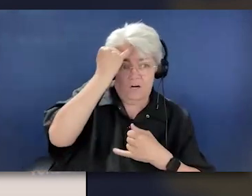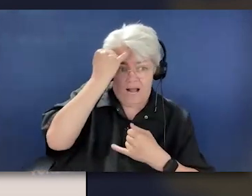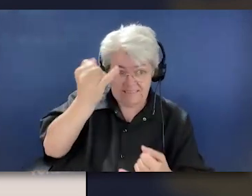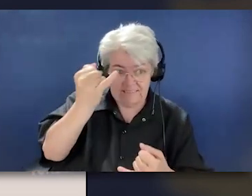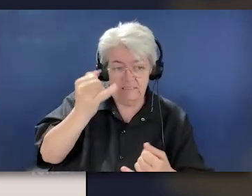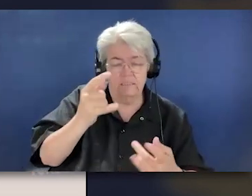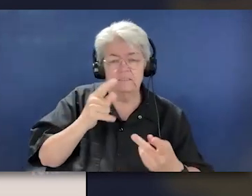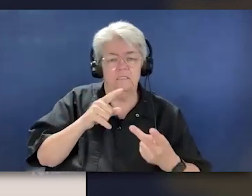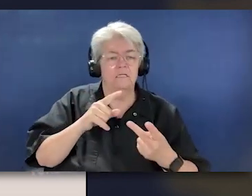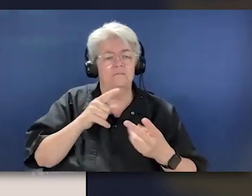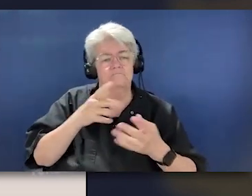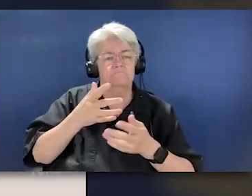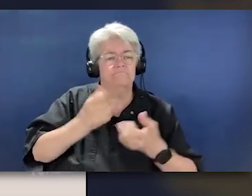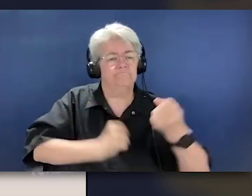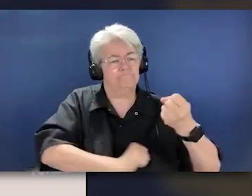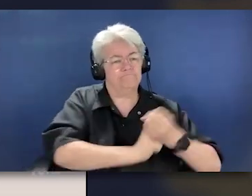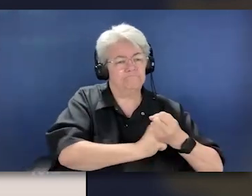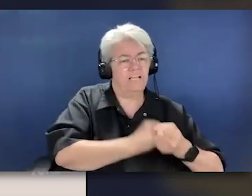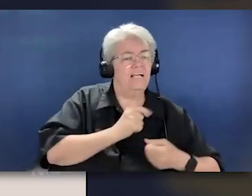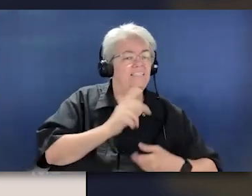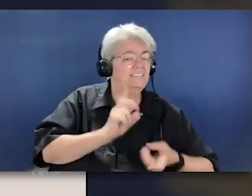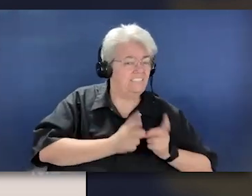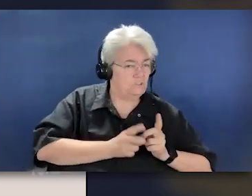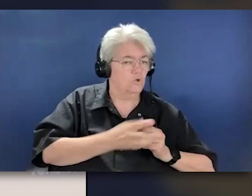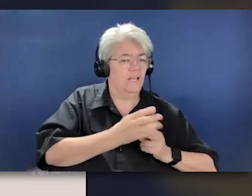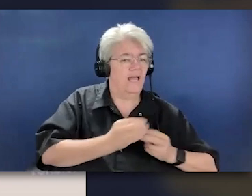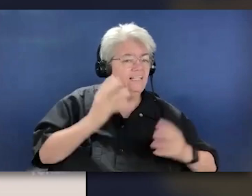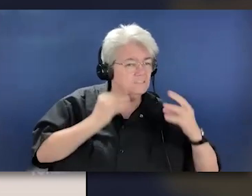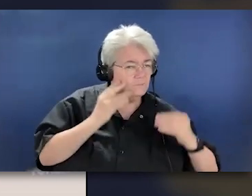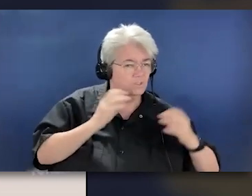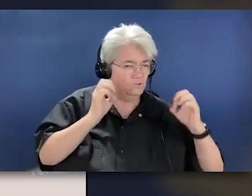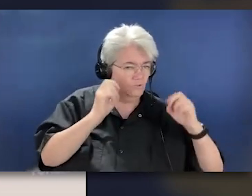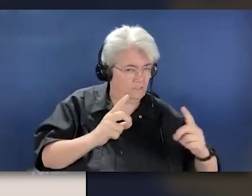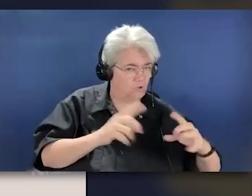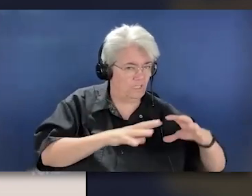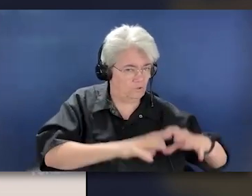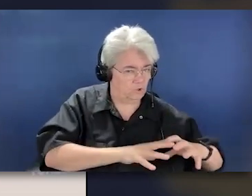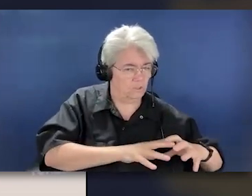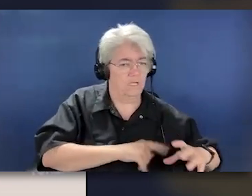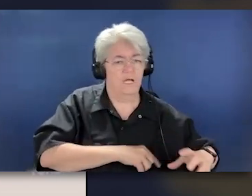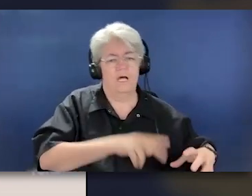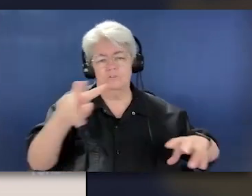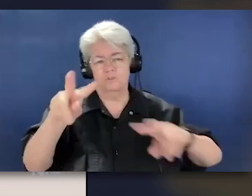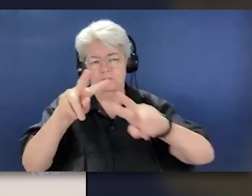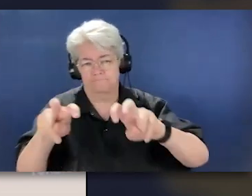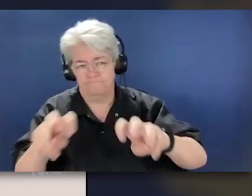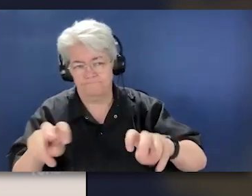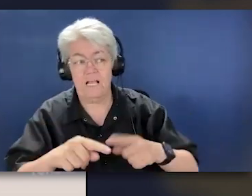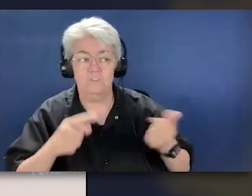background in digital and experiential education, and she emphasizes the need for critical literacy